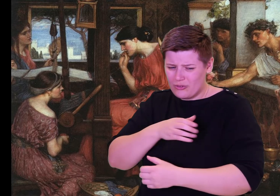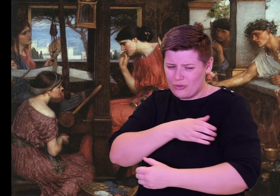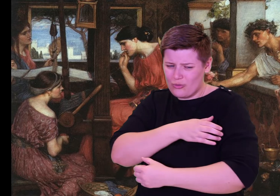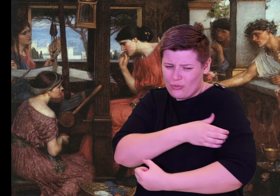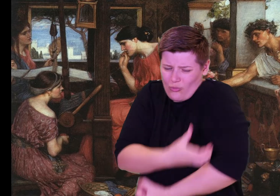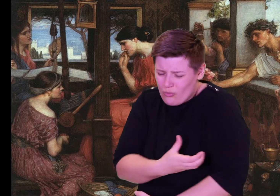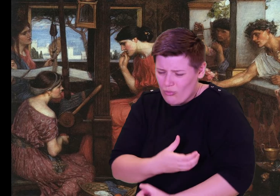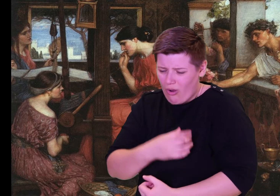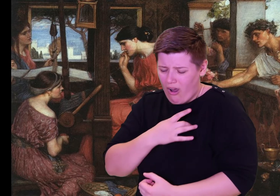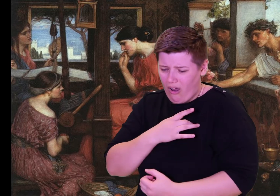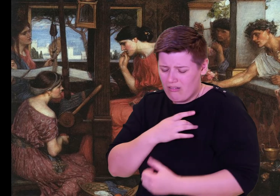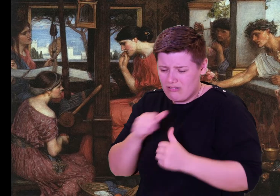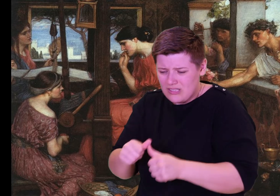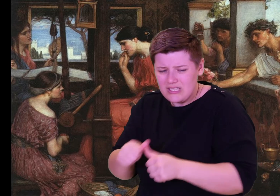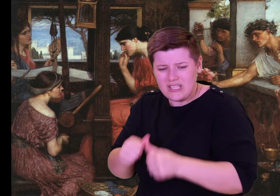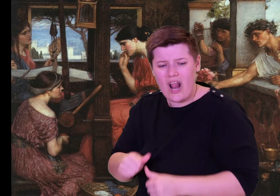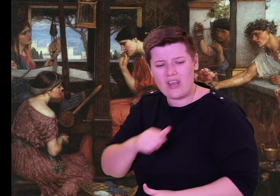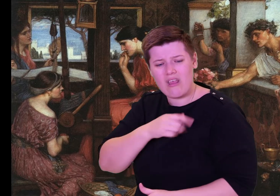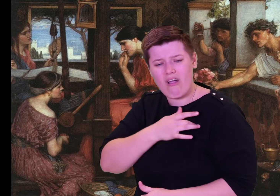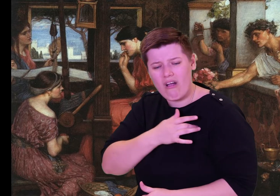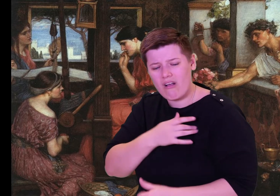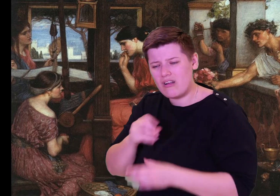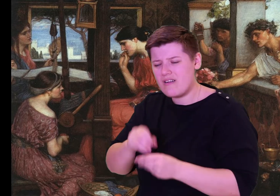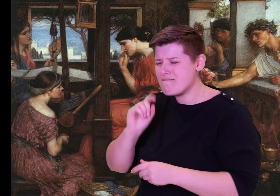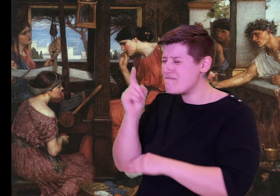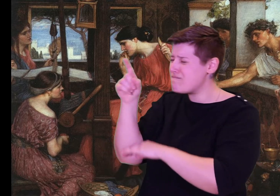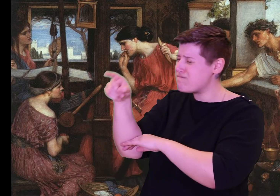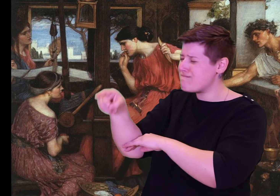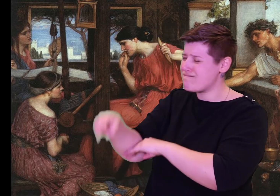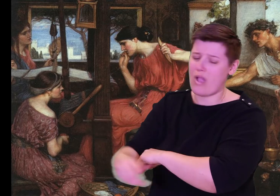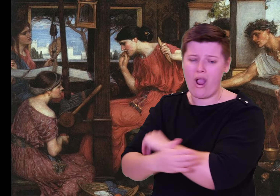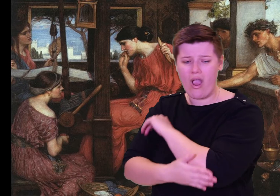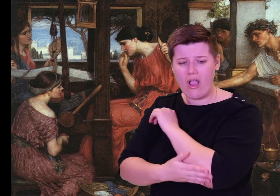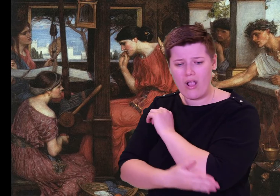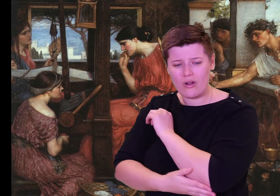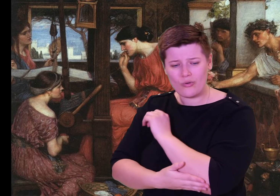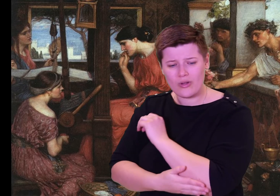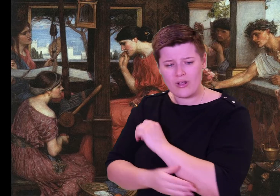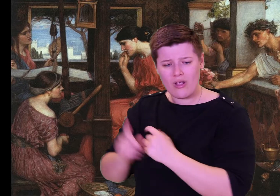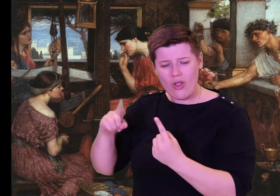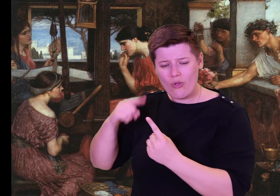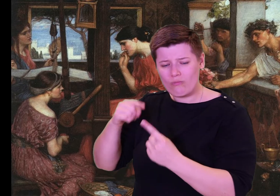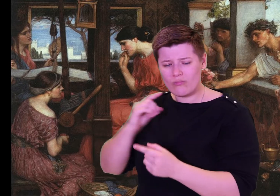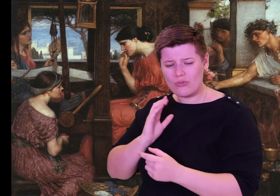More pain, more grief--our sufferings increased.